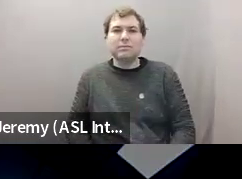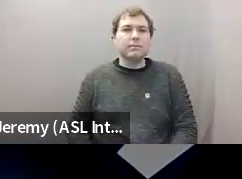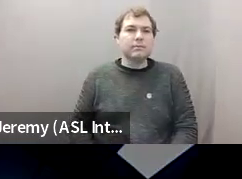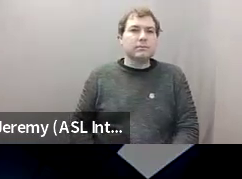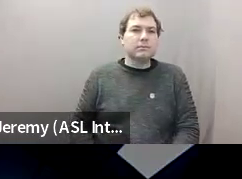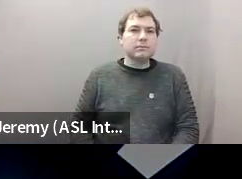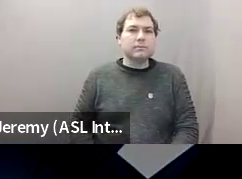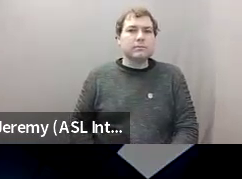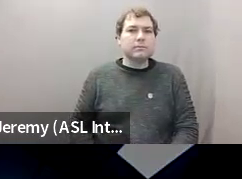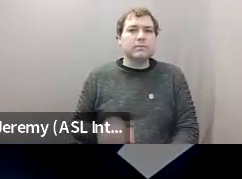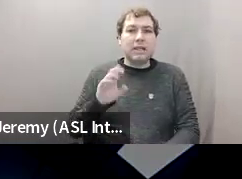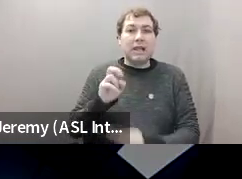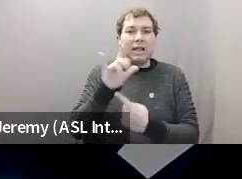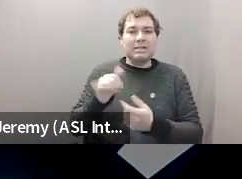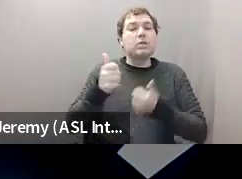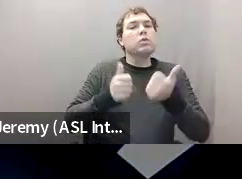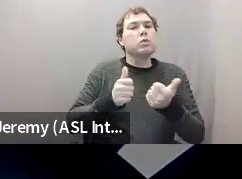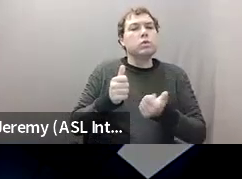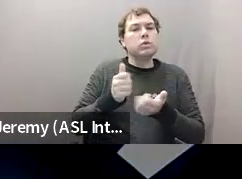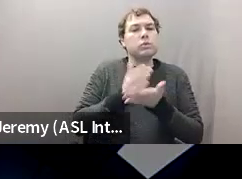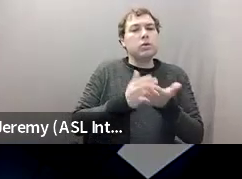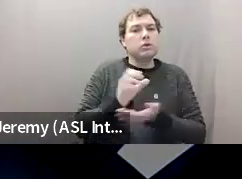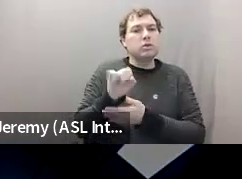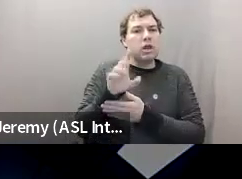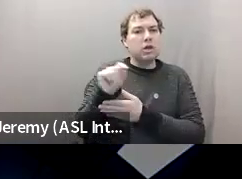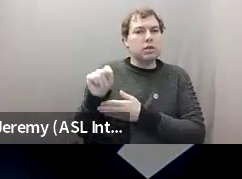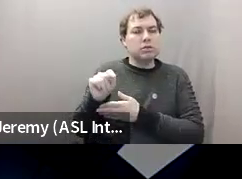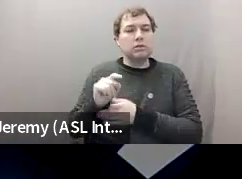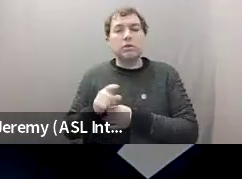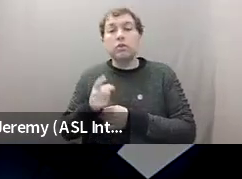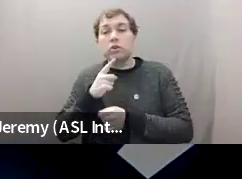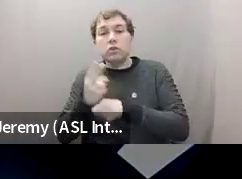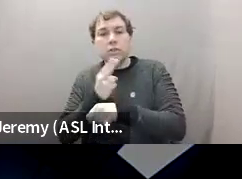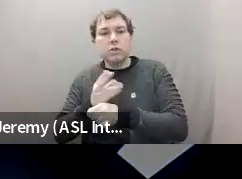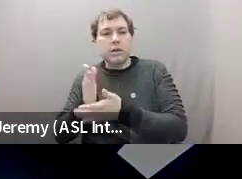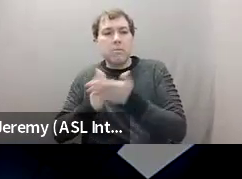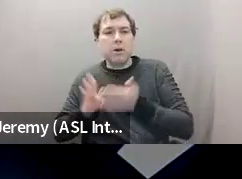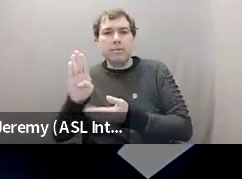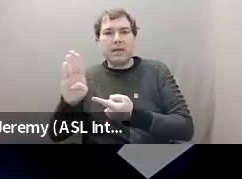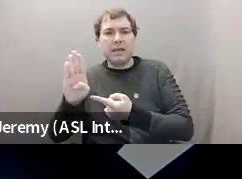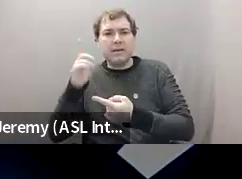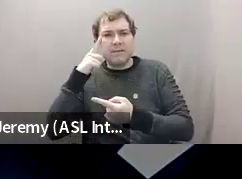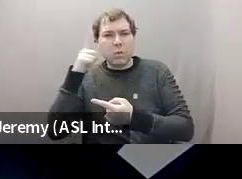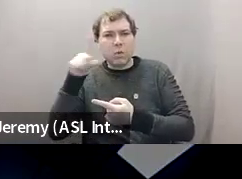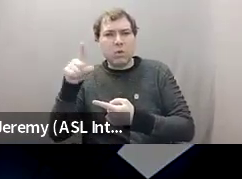Cassidy Thorne: This is Cassidy, which part Scott. Scott Birkenbuel (he, him) VP APRIL: The about where? What? What you're using with part B. What are you. Cassidy Thorne: Is newer. Scott Birkenbuel (he, him) VP APRIL: Plans for.